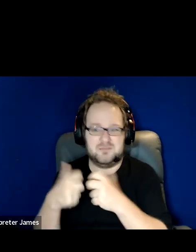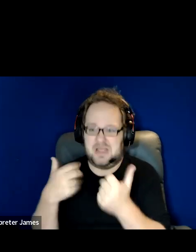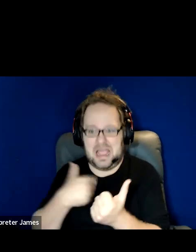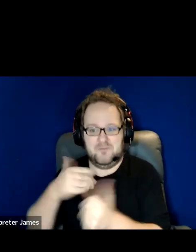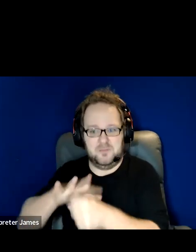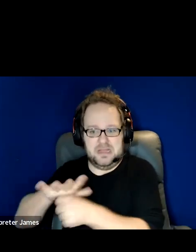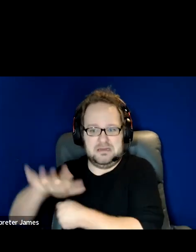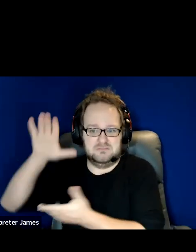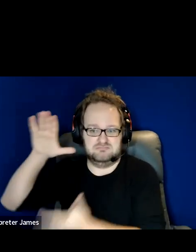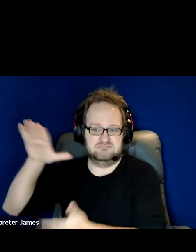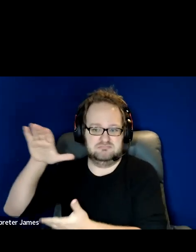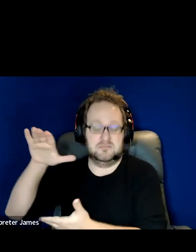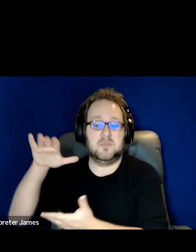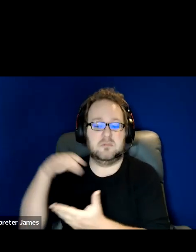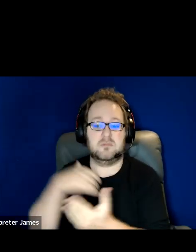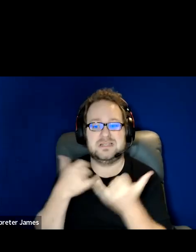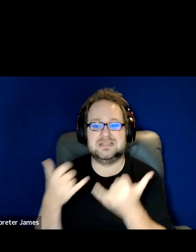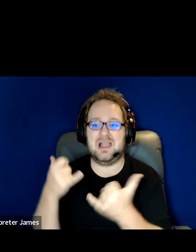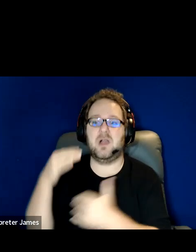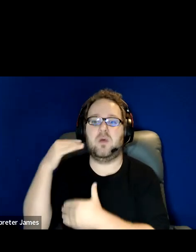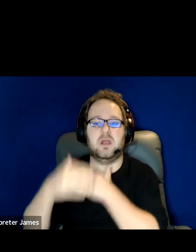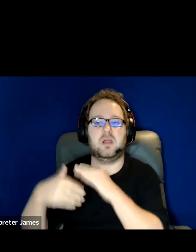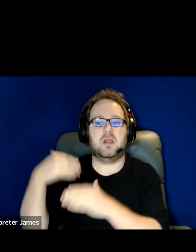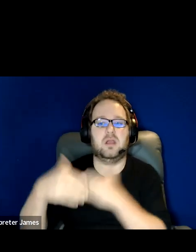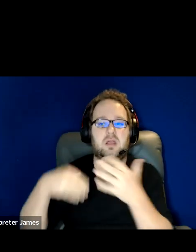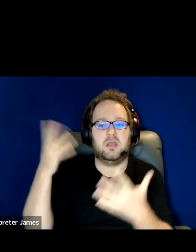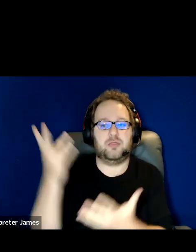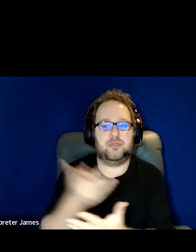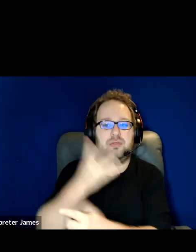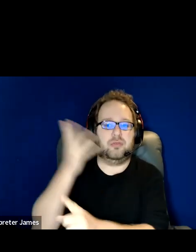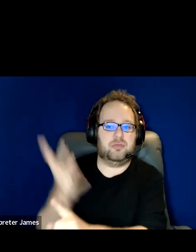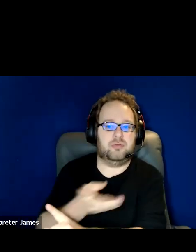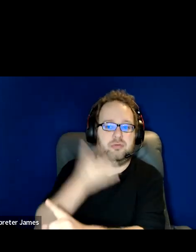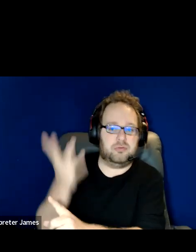Now it is working its way through the system. So please don't give up on vaccines.